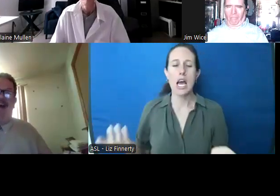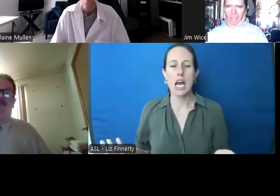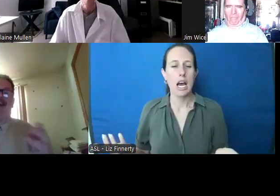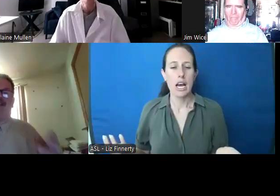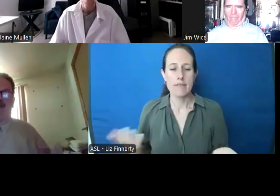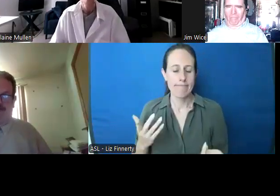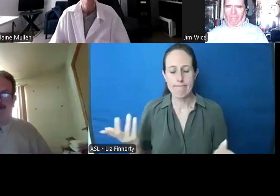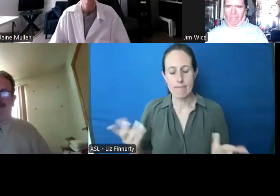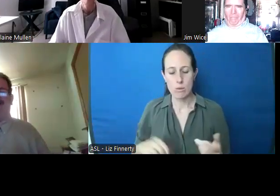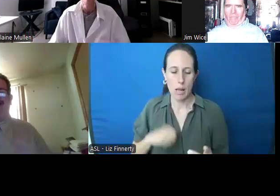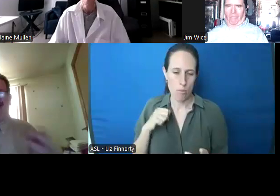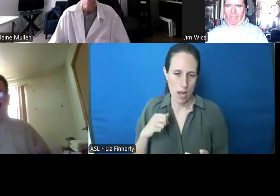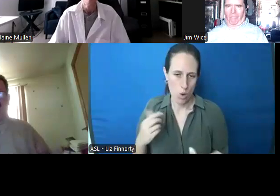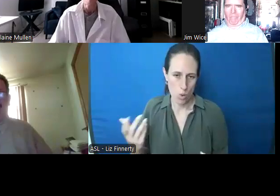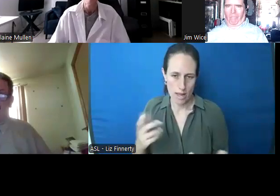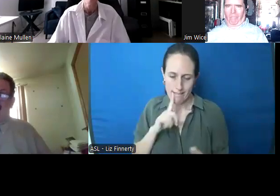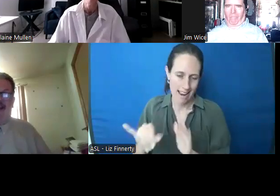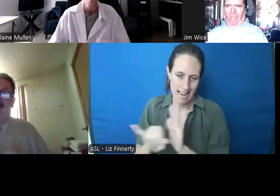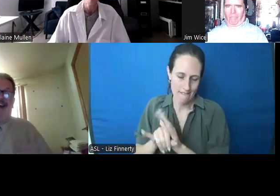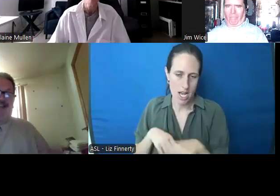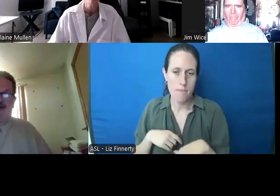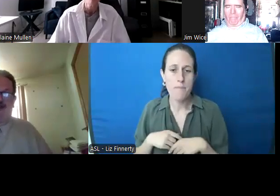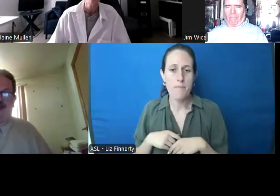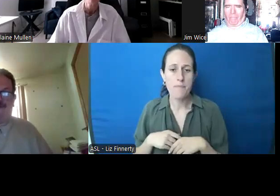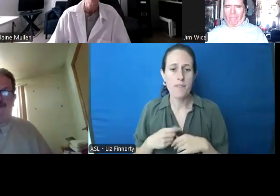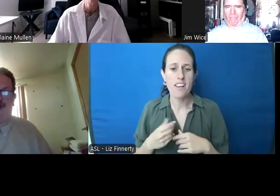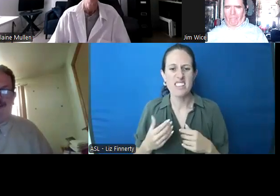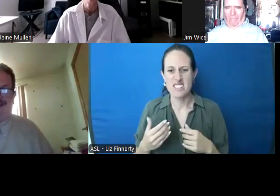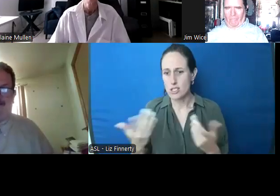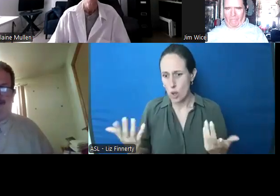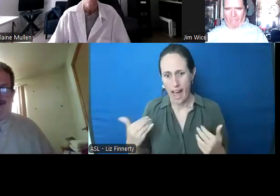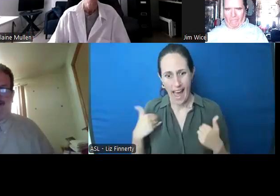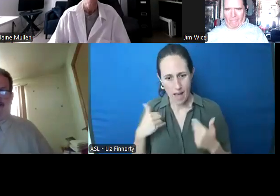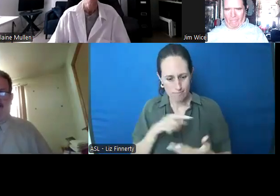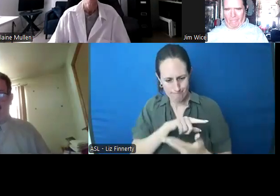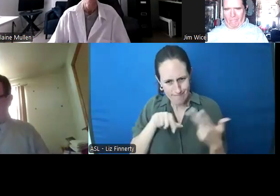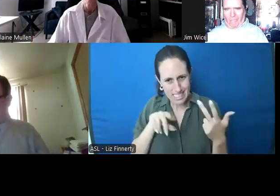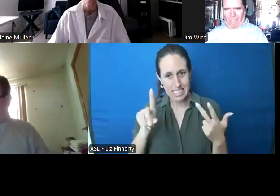a hearing problem and at that time I had major speech delay and I still suffer from a